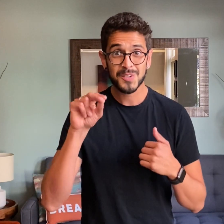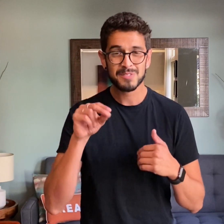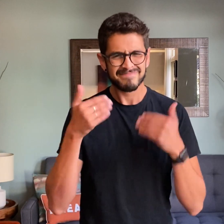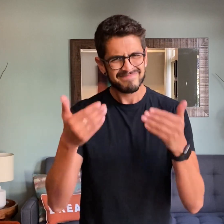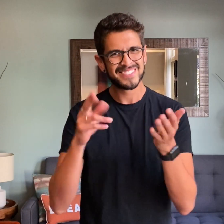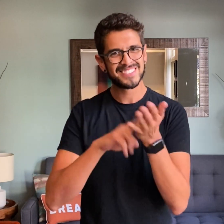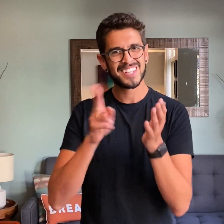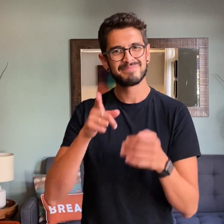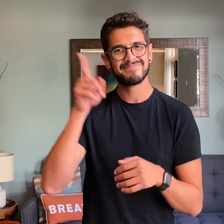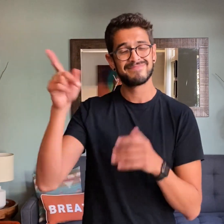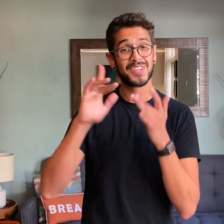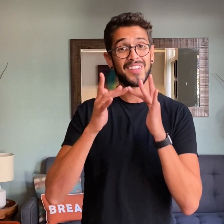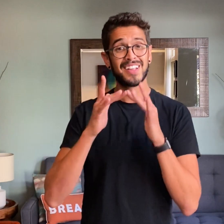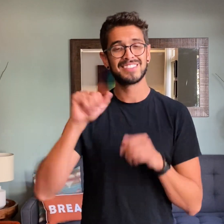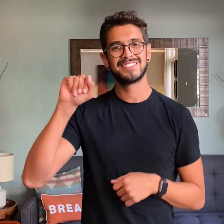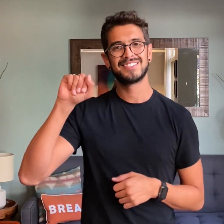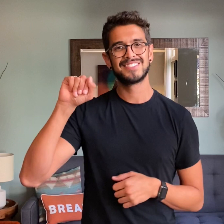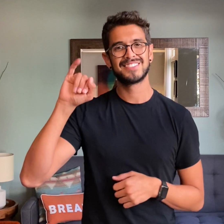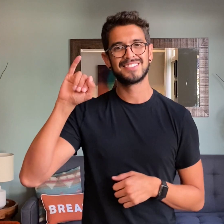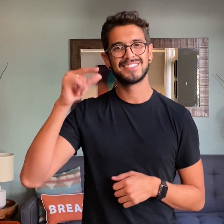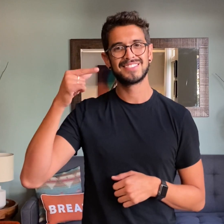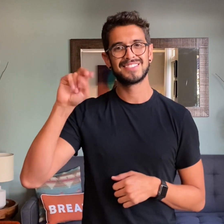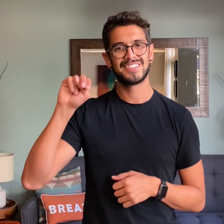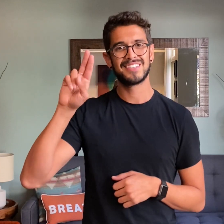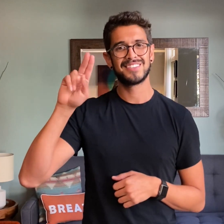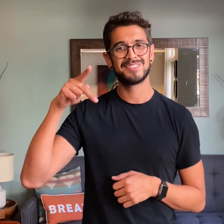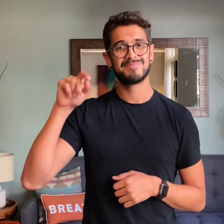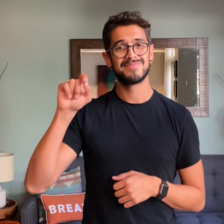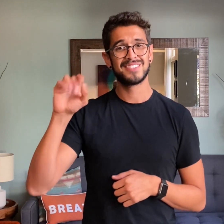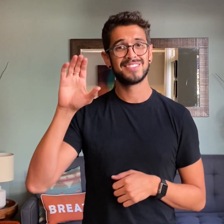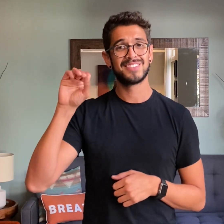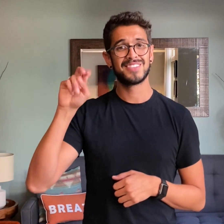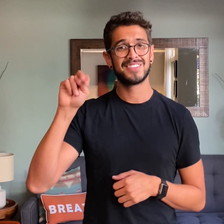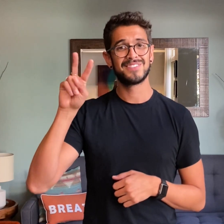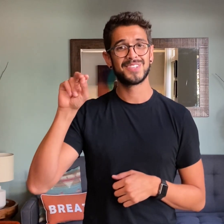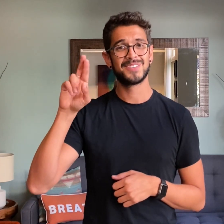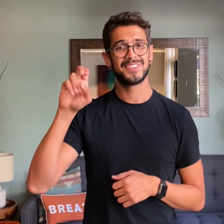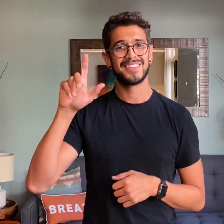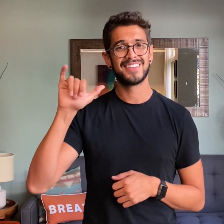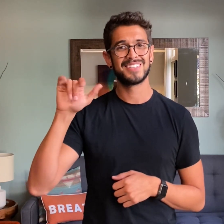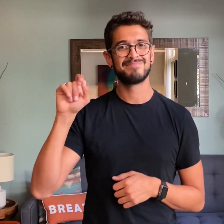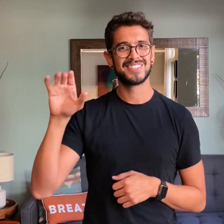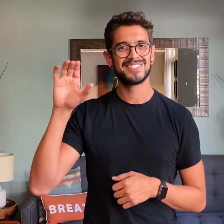Sign up online at signup.convorelay.com.